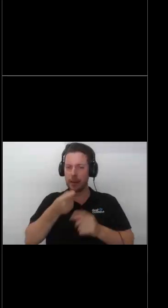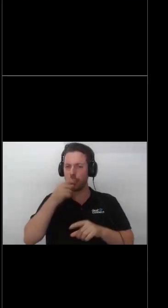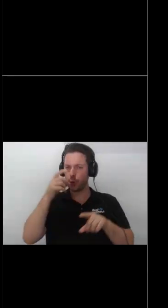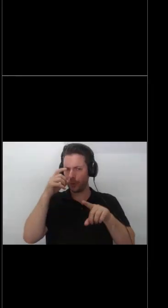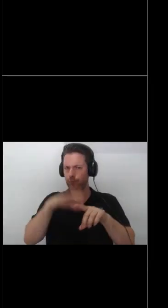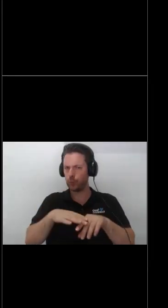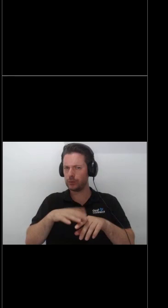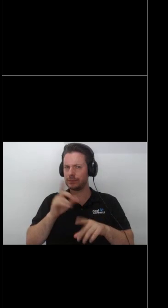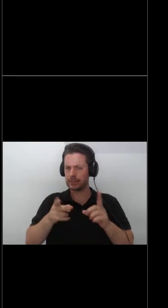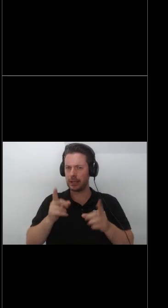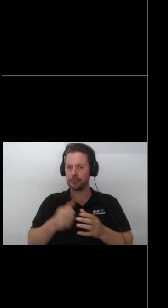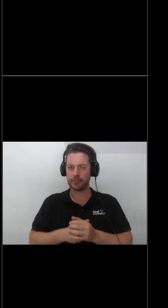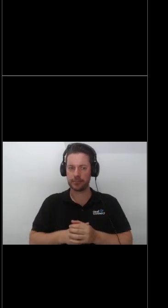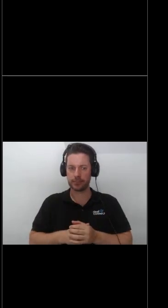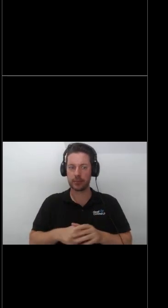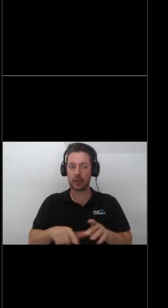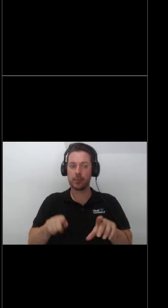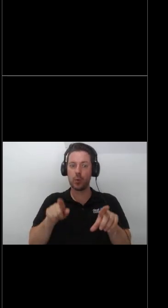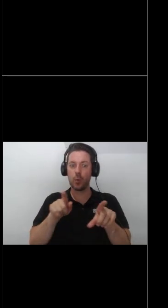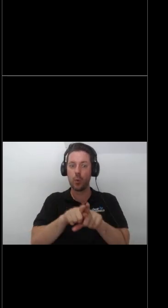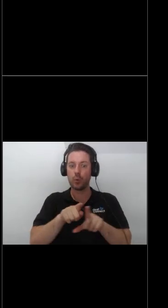And the tribunal also conducts